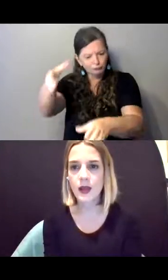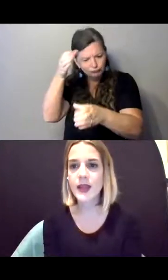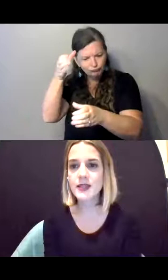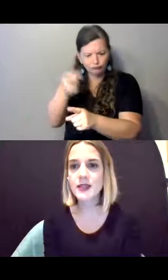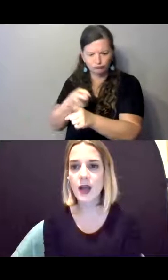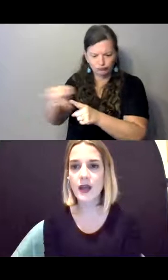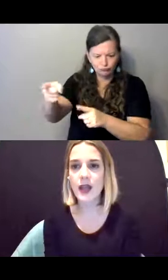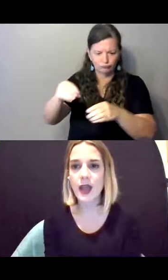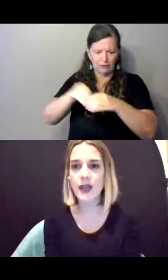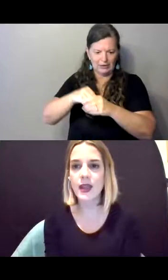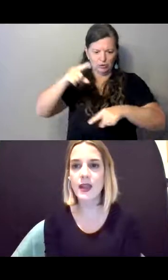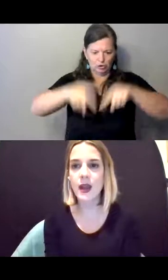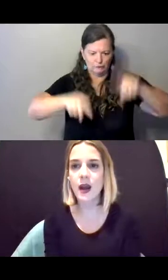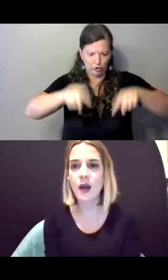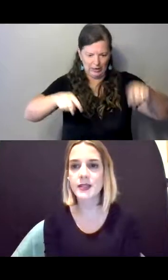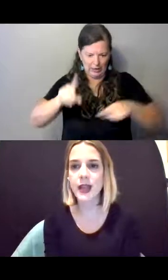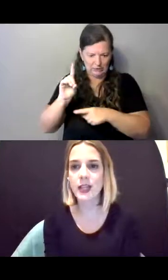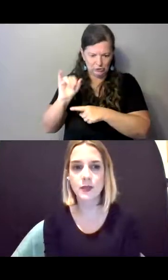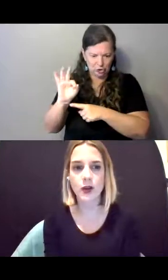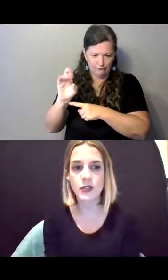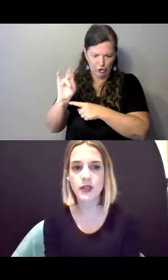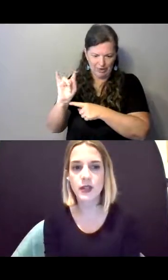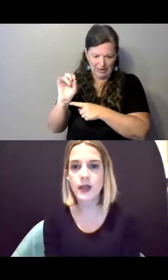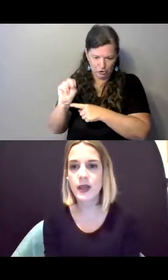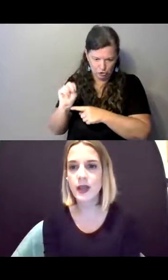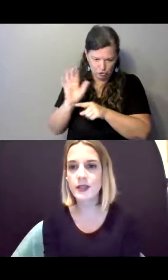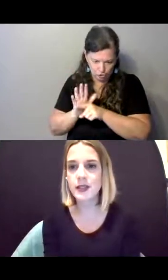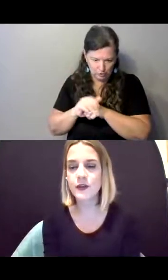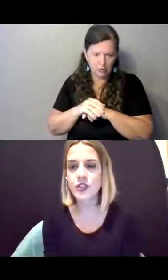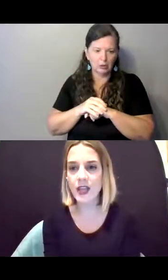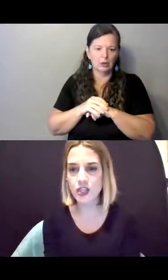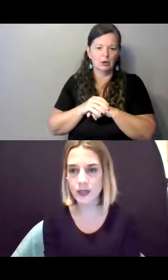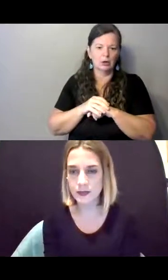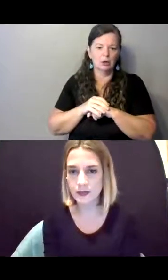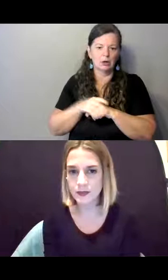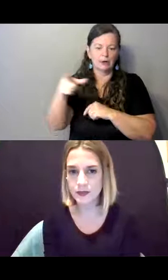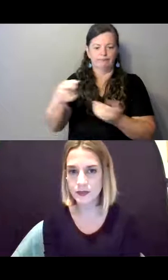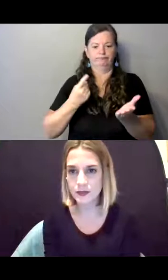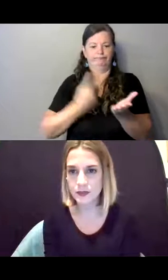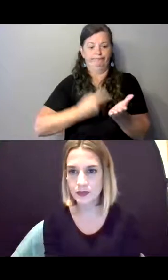He has studied and he is an expert in differentiation